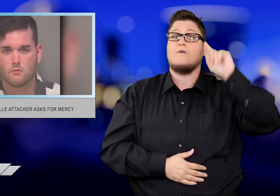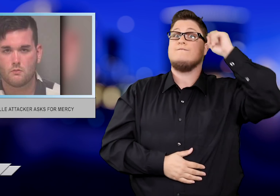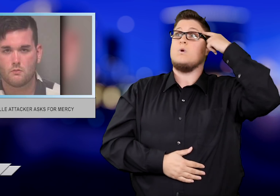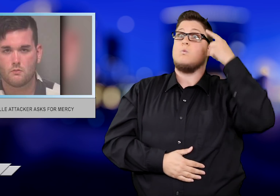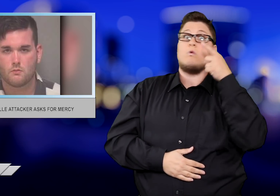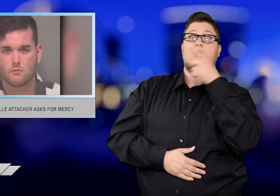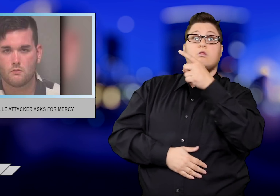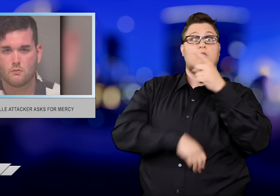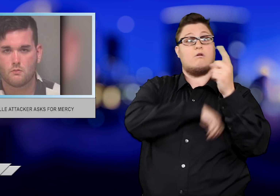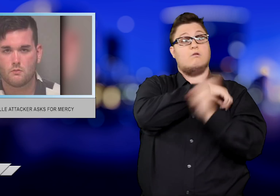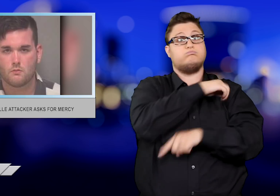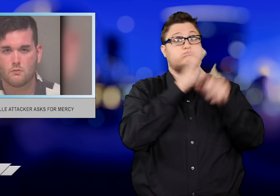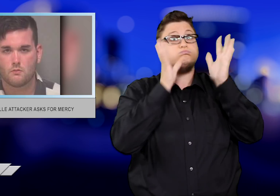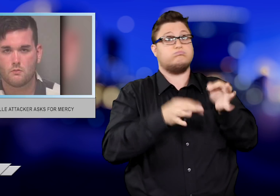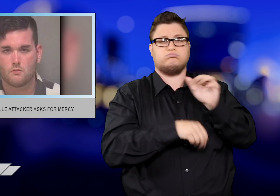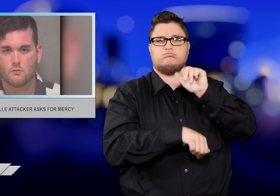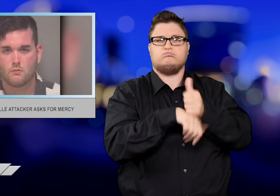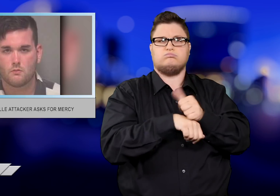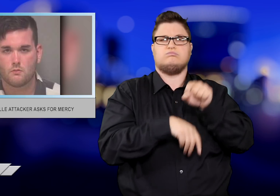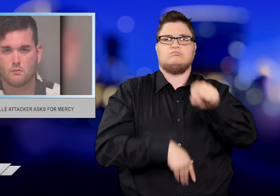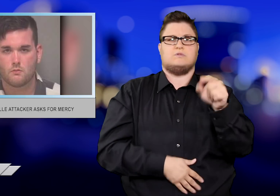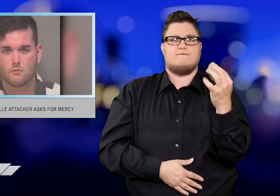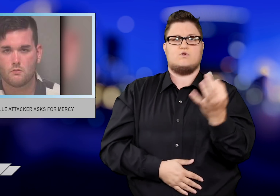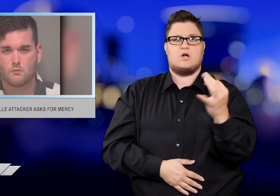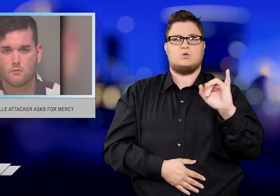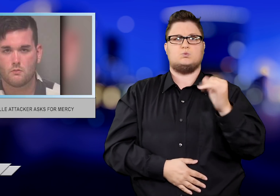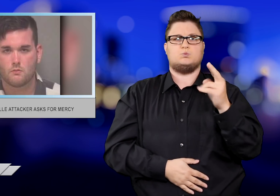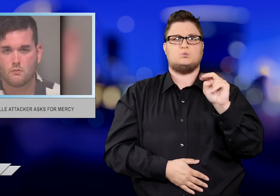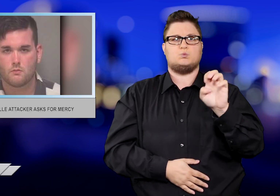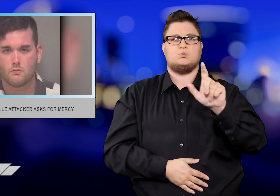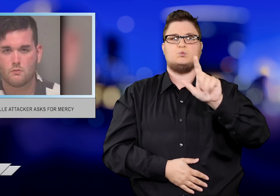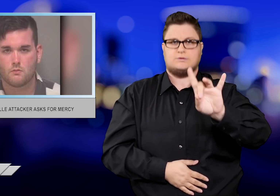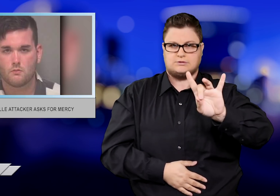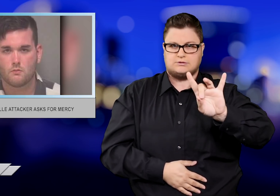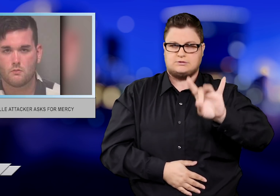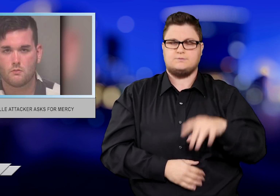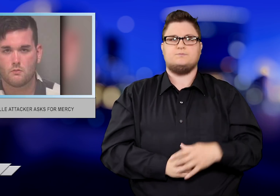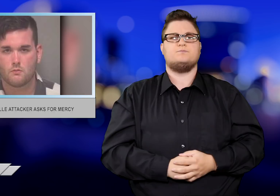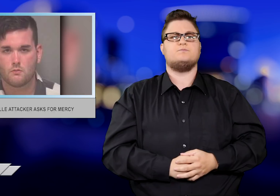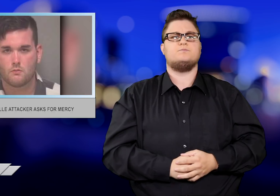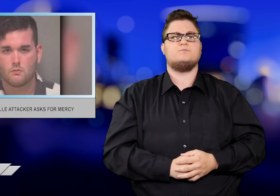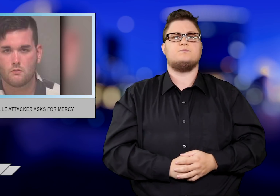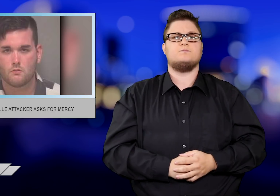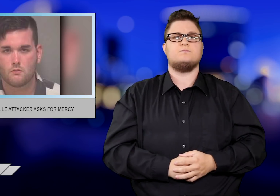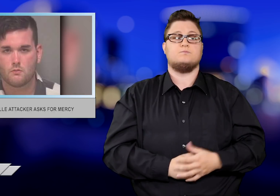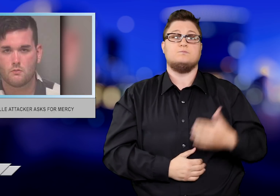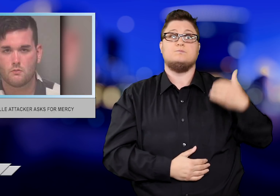The federal sentencing is set for this Friday, June 28.